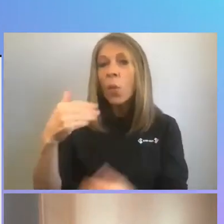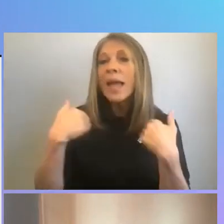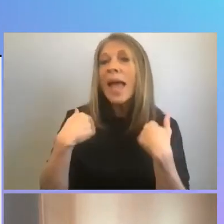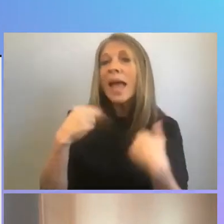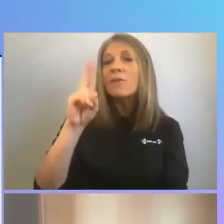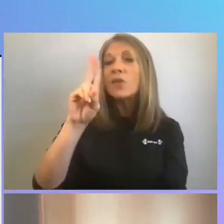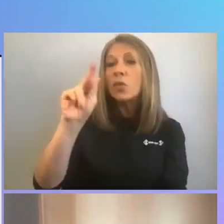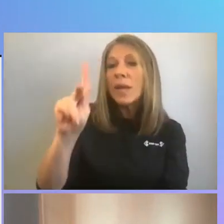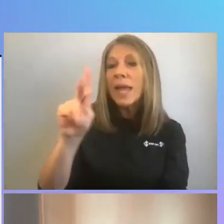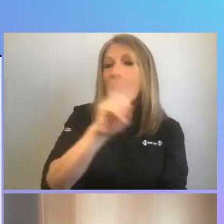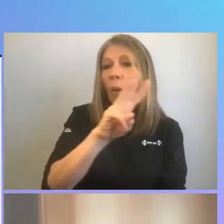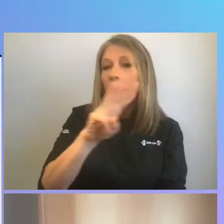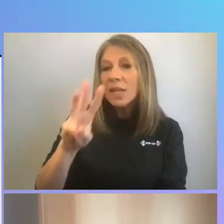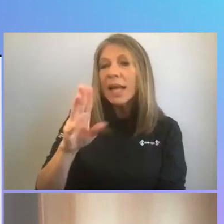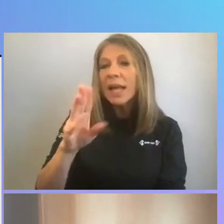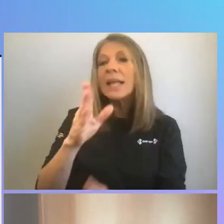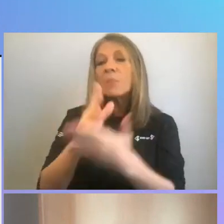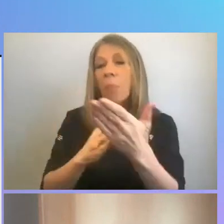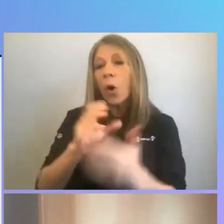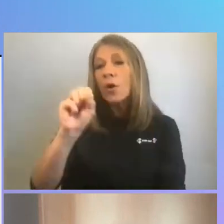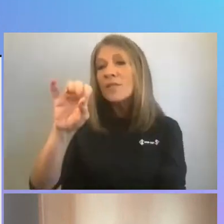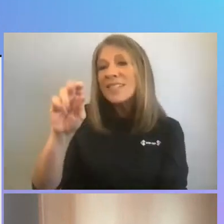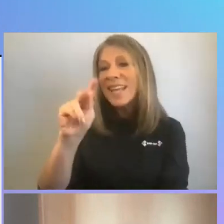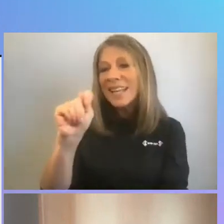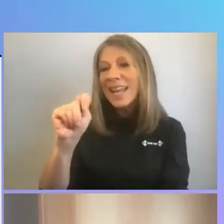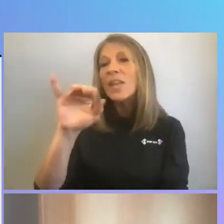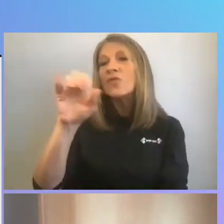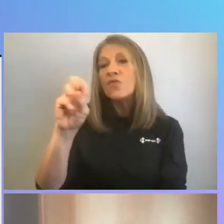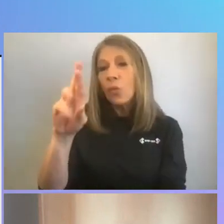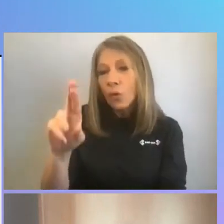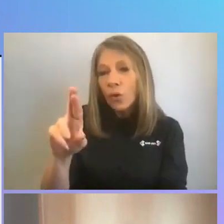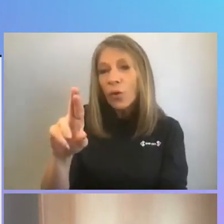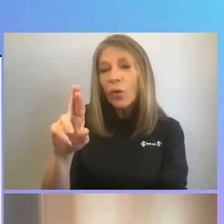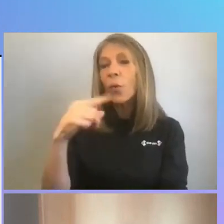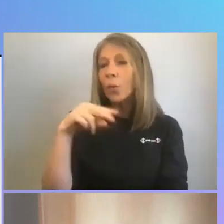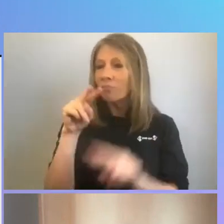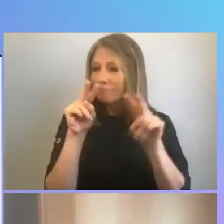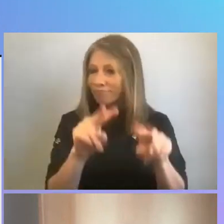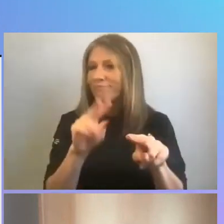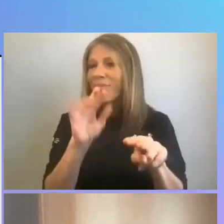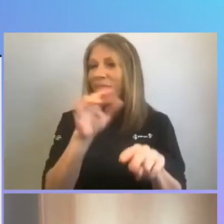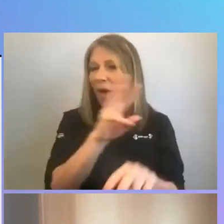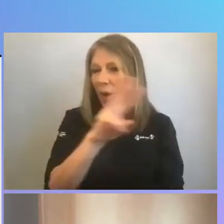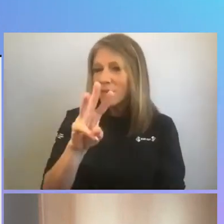Jewelers. So we did visit this site quite frequently and the